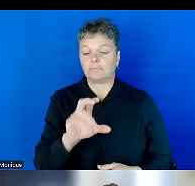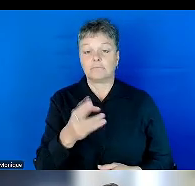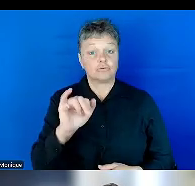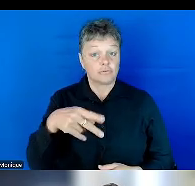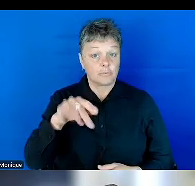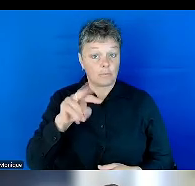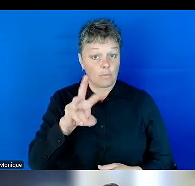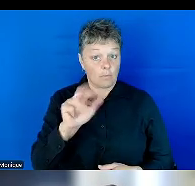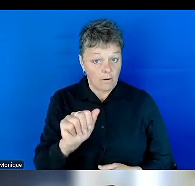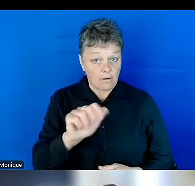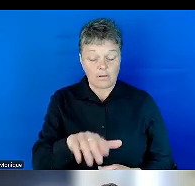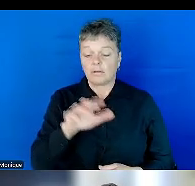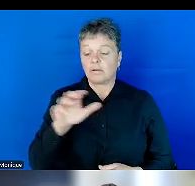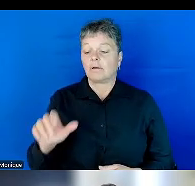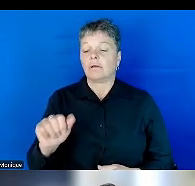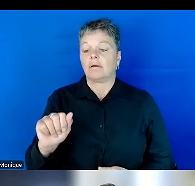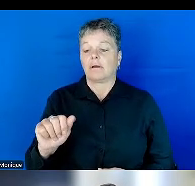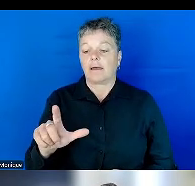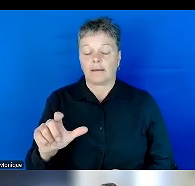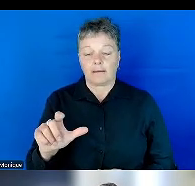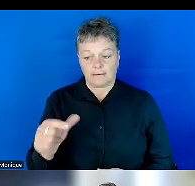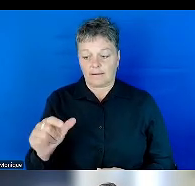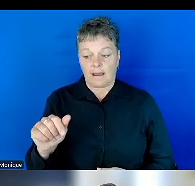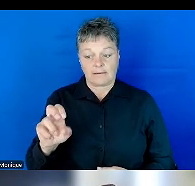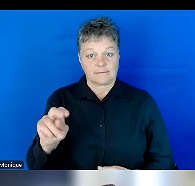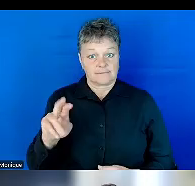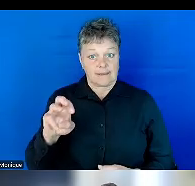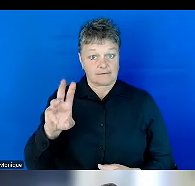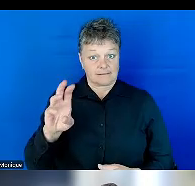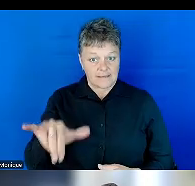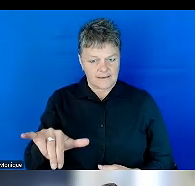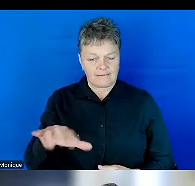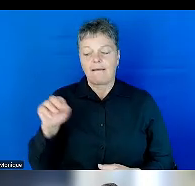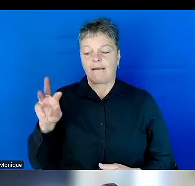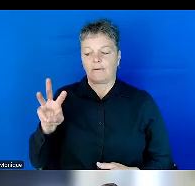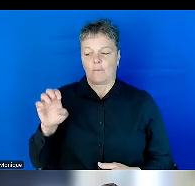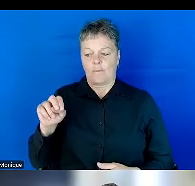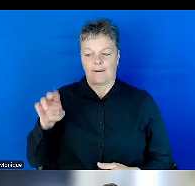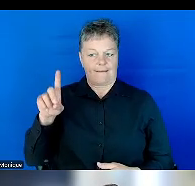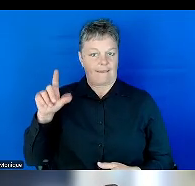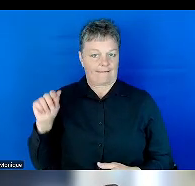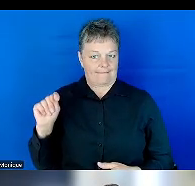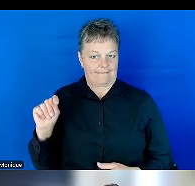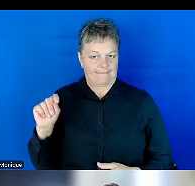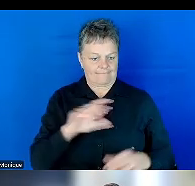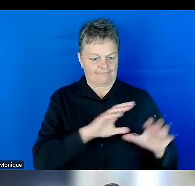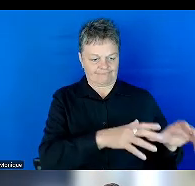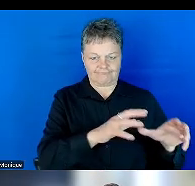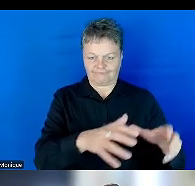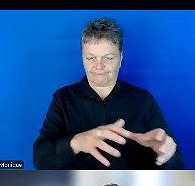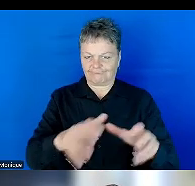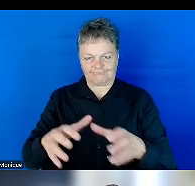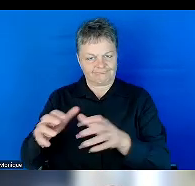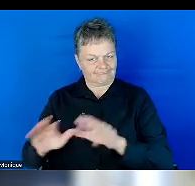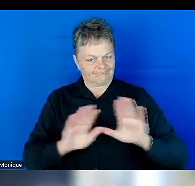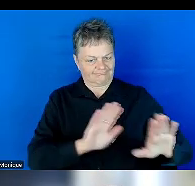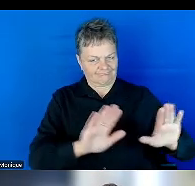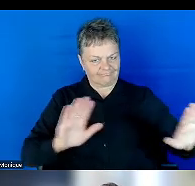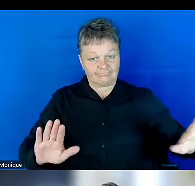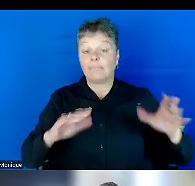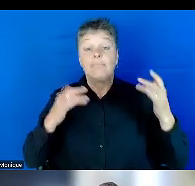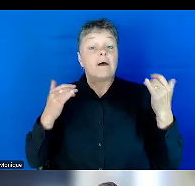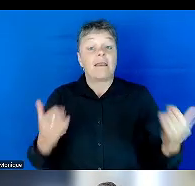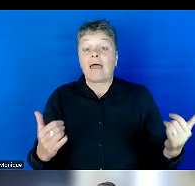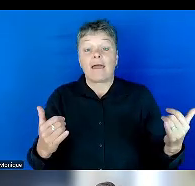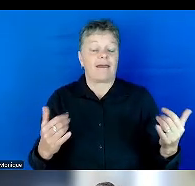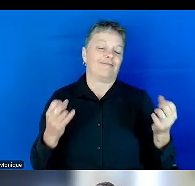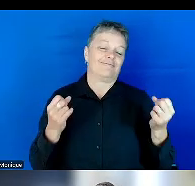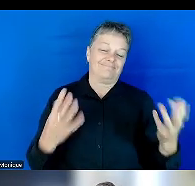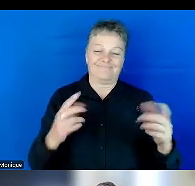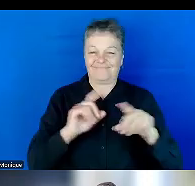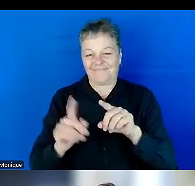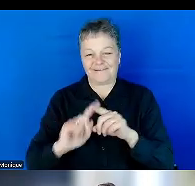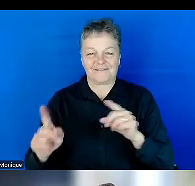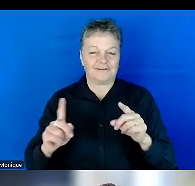the Haudenosaunee, and the Wendat peoples, and is now home to many diverse First Nations Inuit